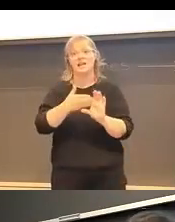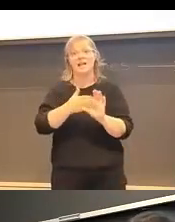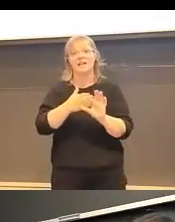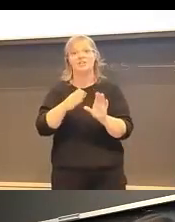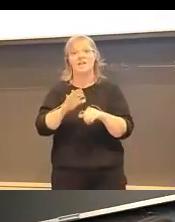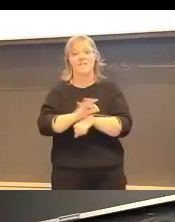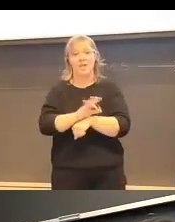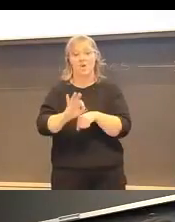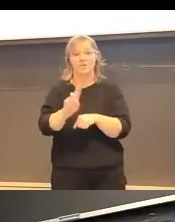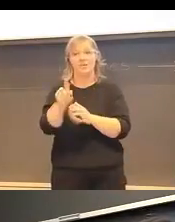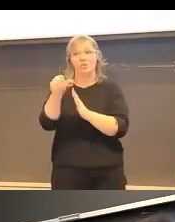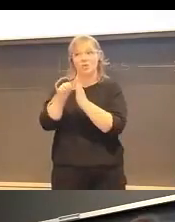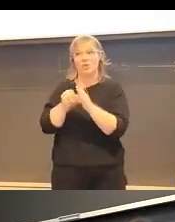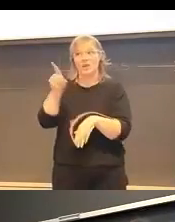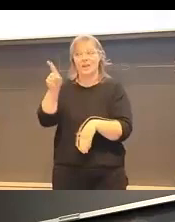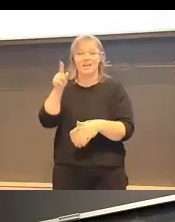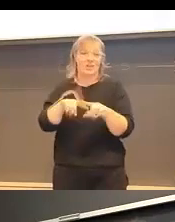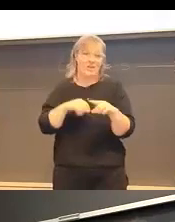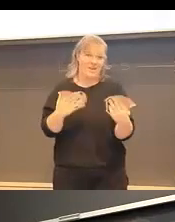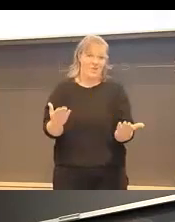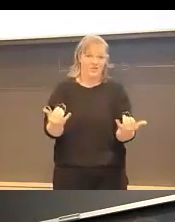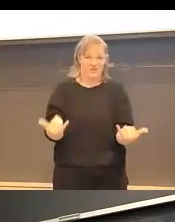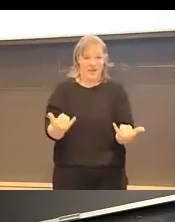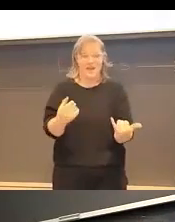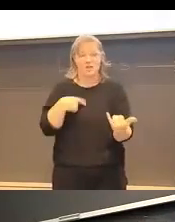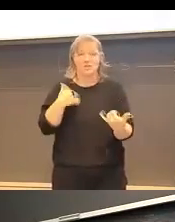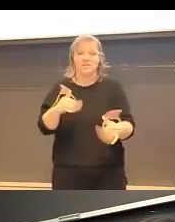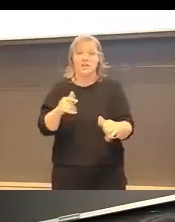though she can't be here today she has played a substantial role in evaluation of the program and